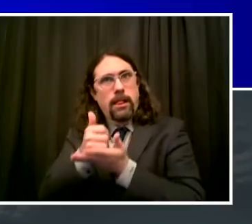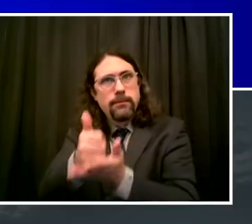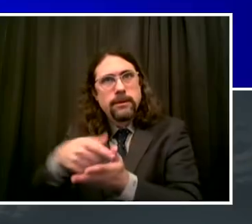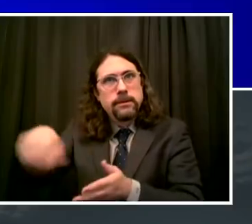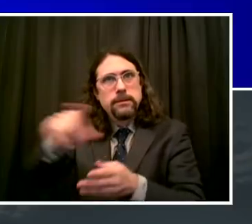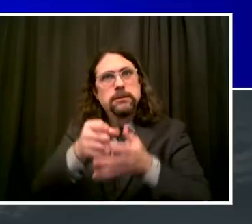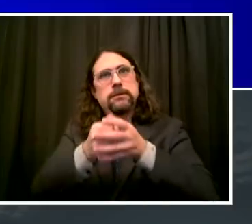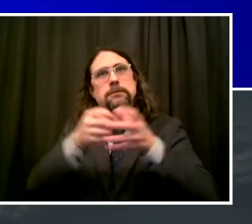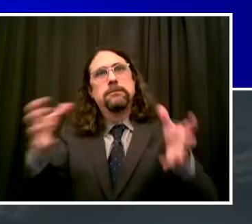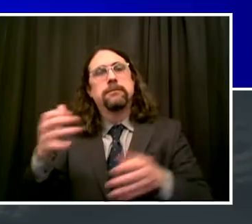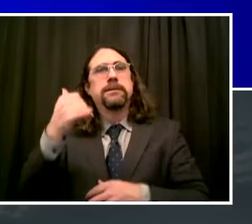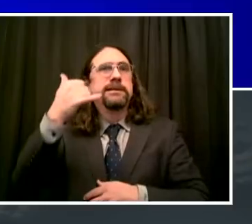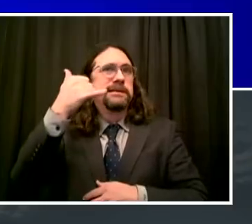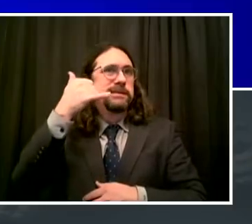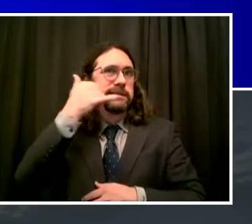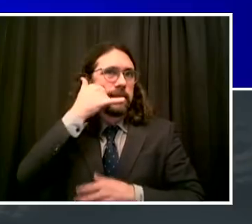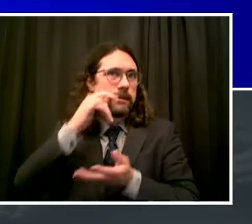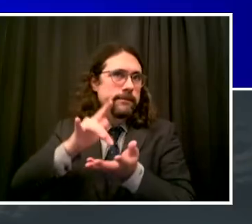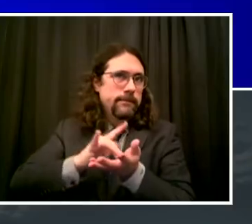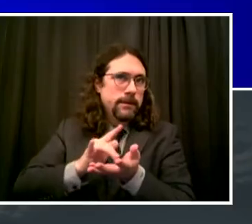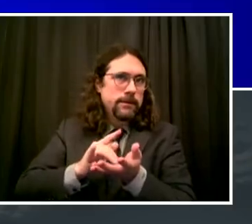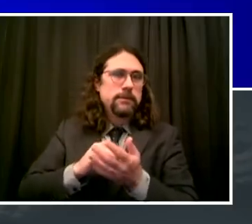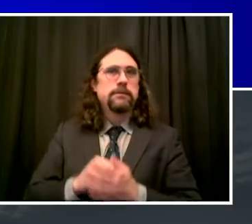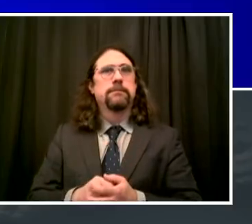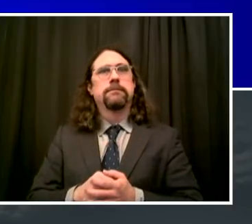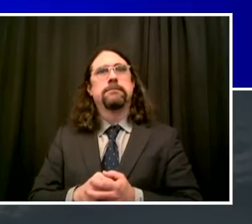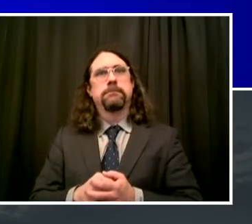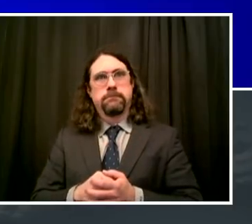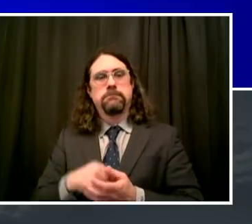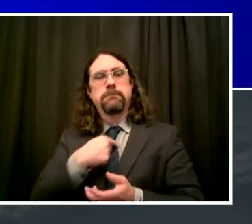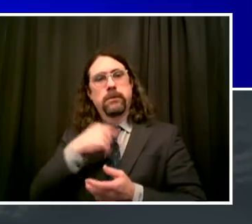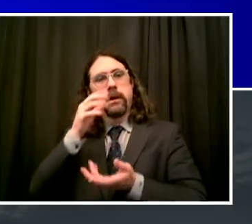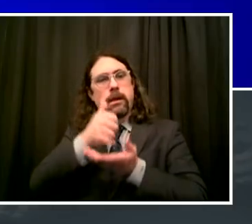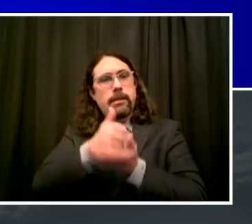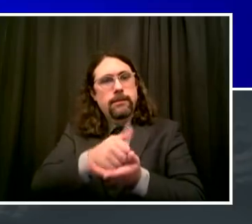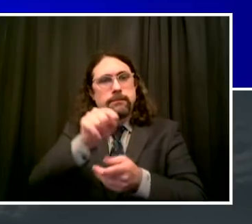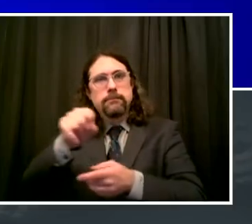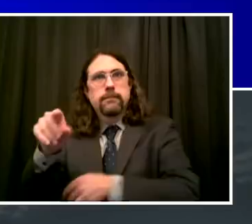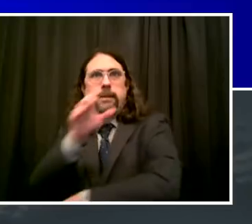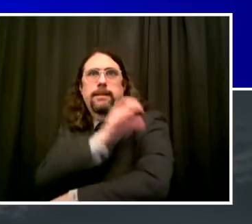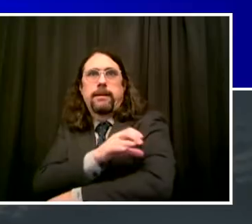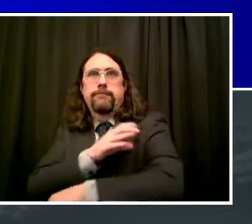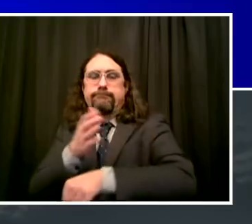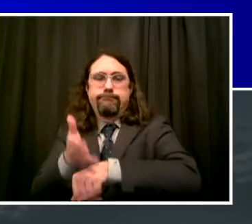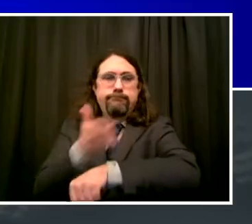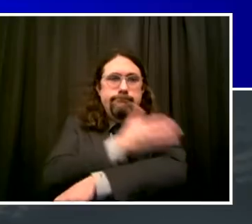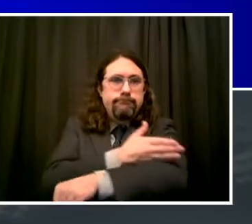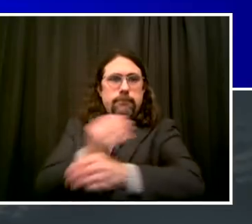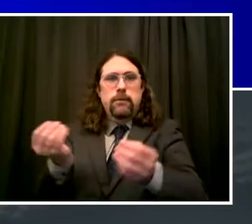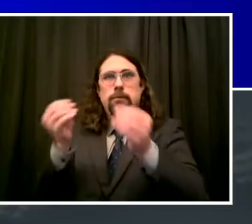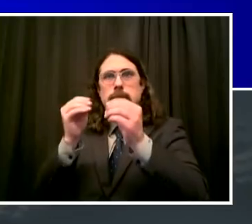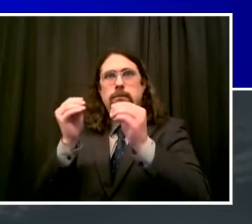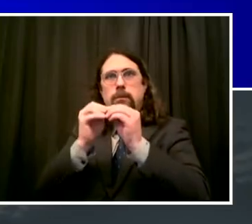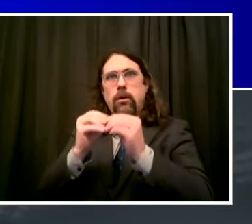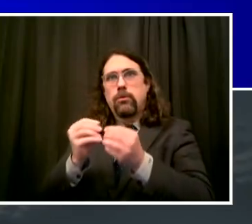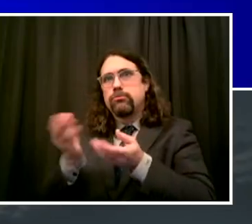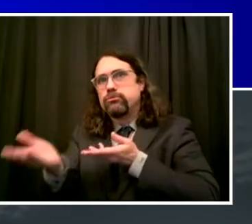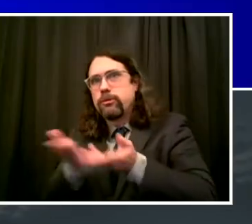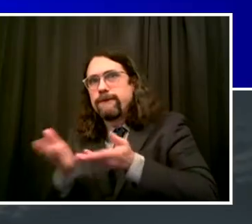GET THEM RIGHT NOW MORE DEEPLY IN TELEMEDICINE AND THE STTE A N E TIE ANAD I STRONGER SHAPE FOR THE FUTURE AS WELL. SERVING THE MMCOUNIEITS THAT H H